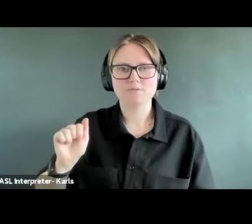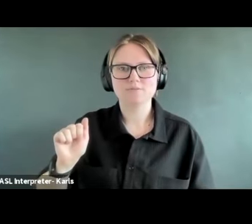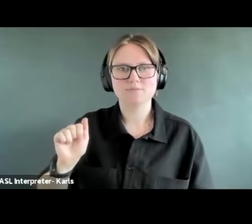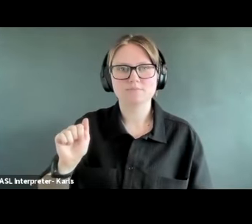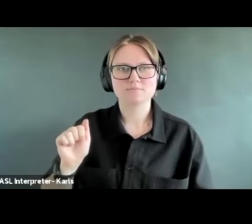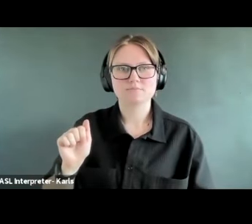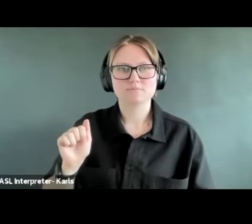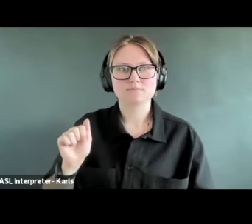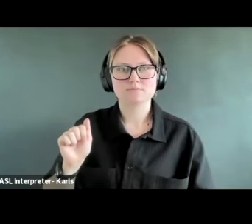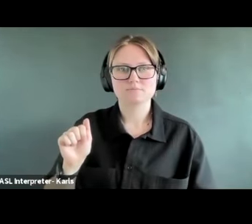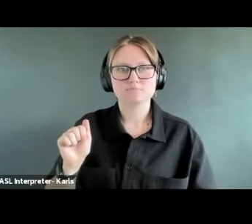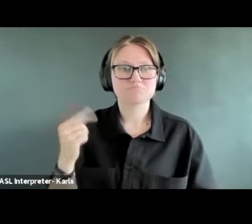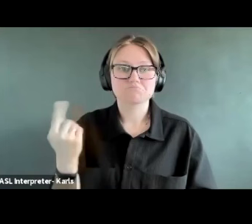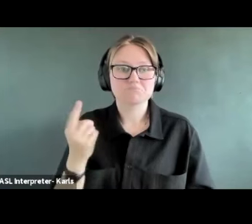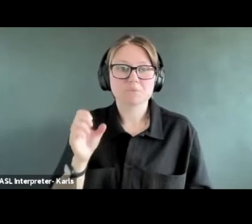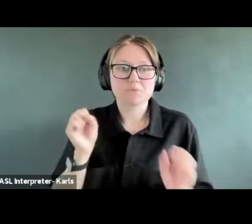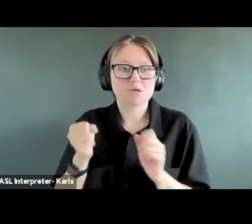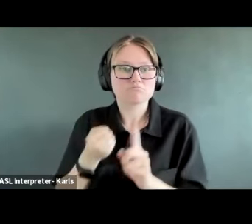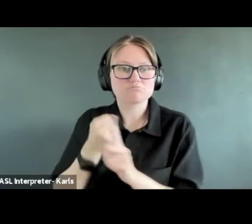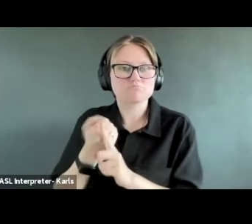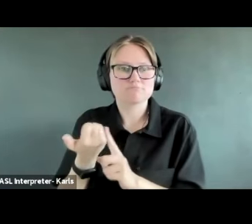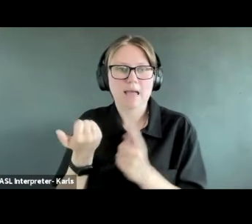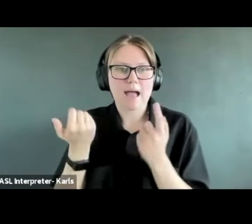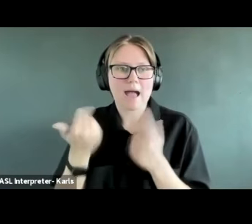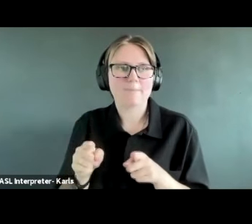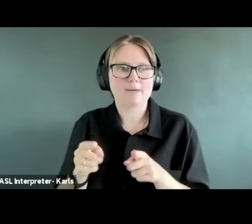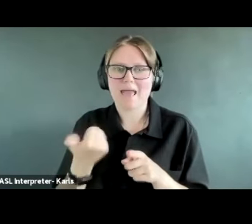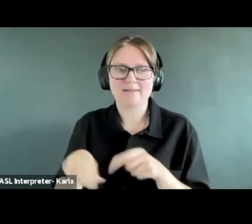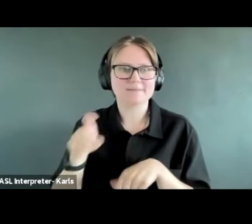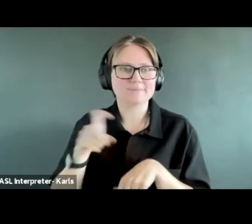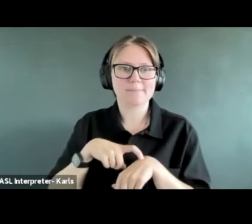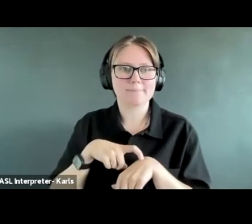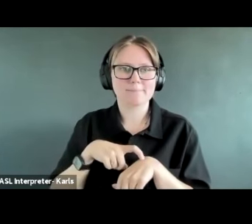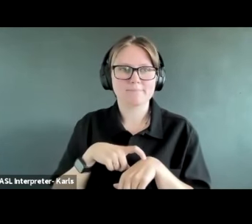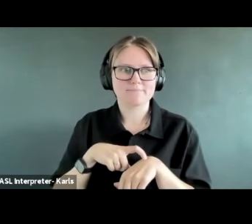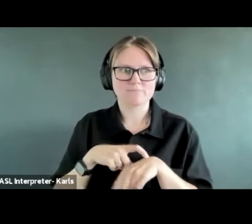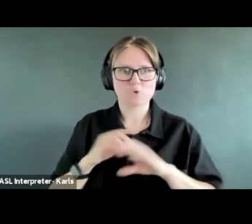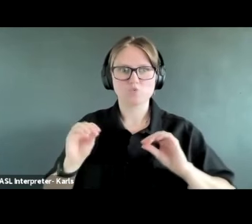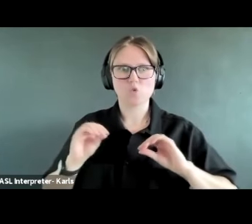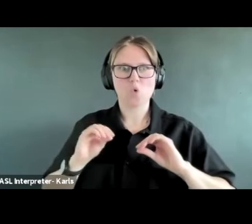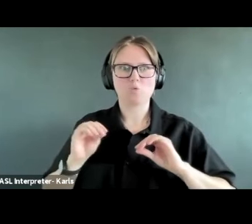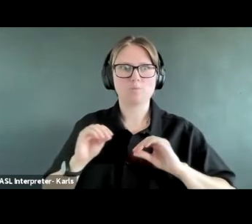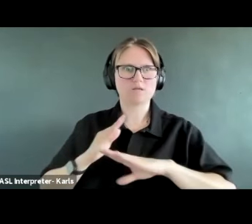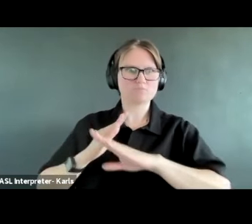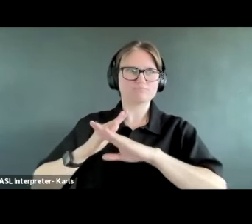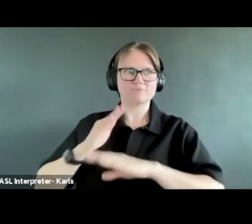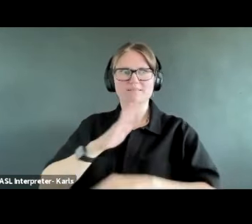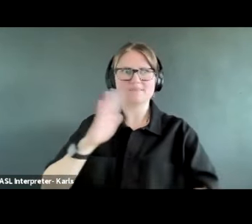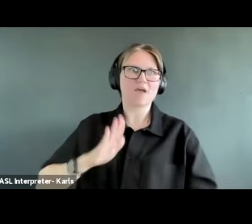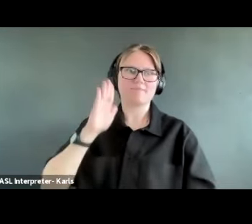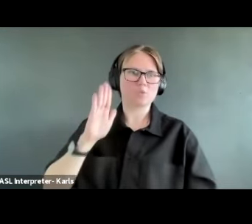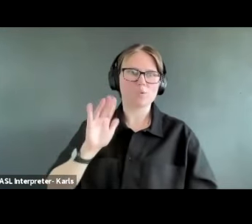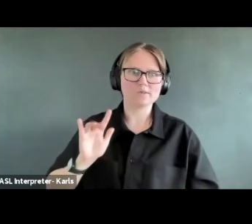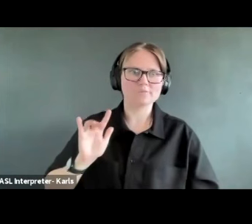something that can happen to you at any time. Like nobody is immune to disability. And so, , with this OT